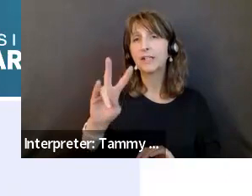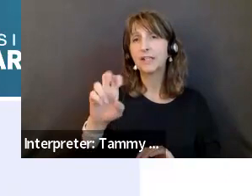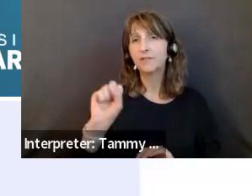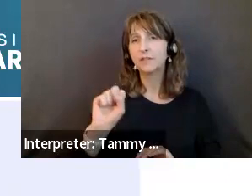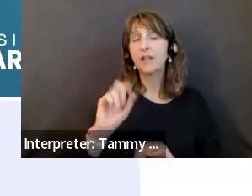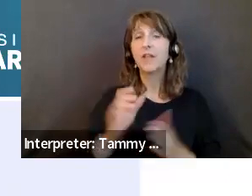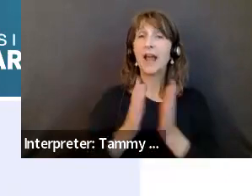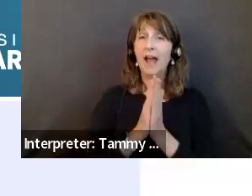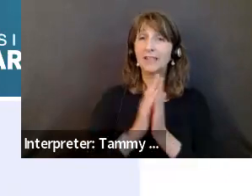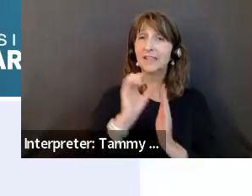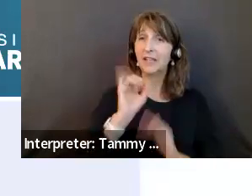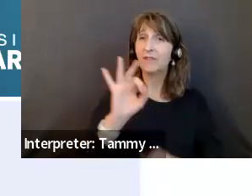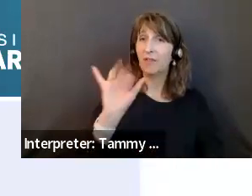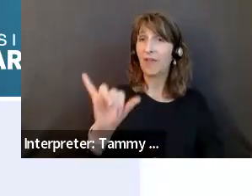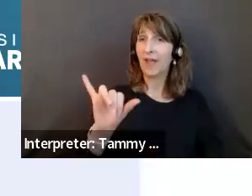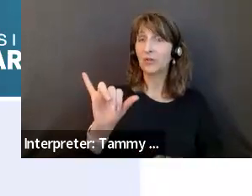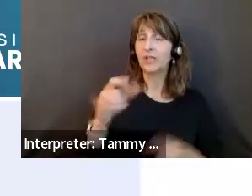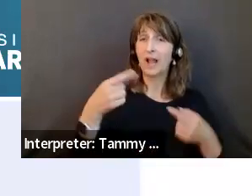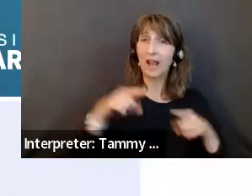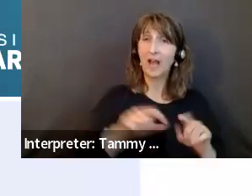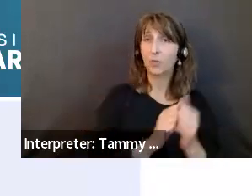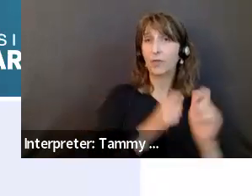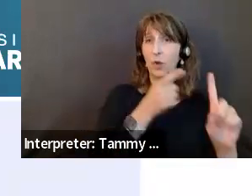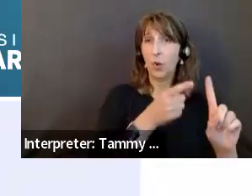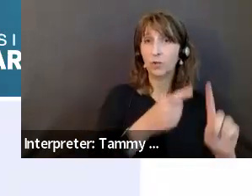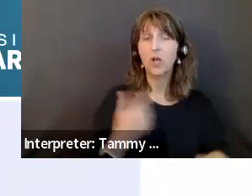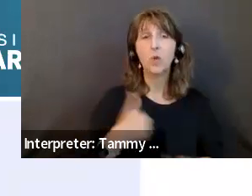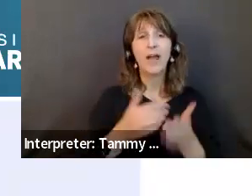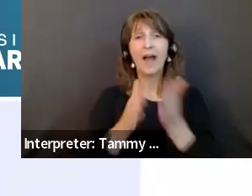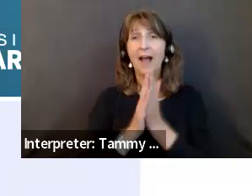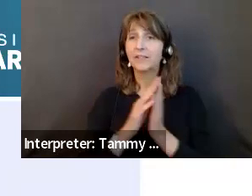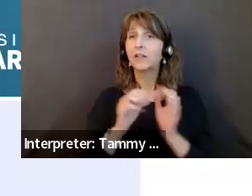And so here we asked our chronic disease members, do they? The proposed objectives align with the goals.